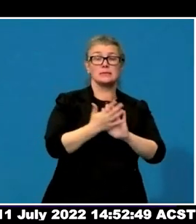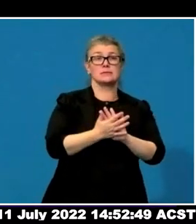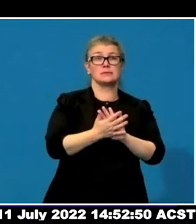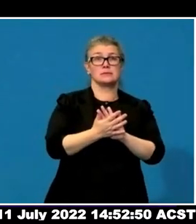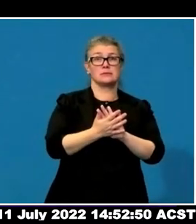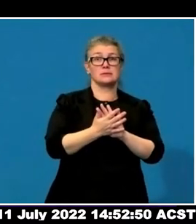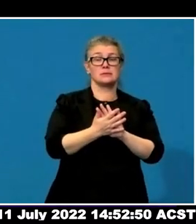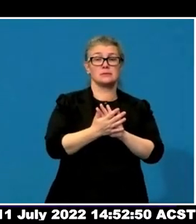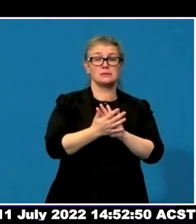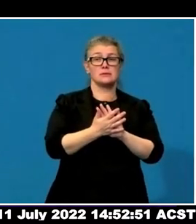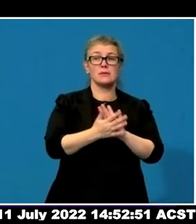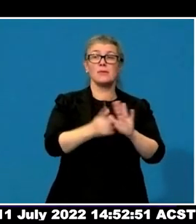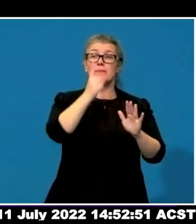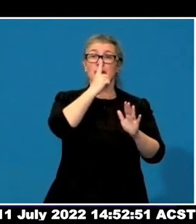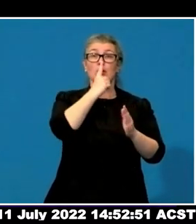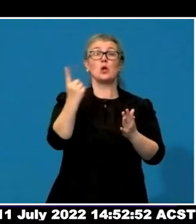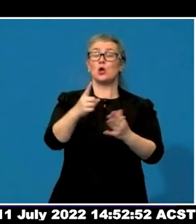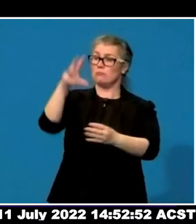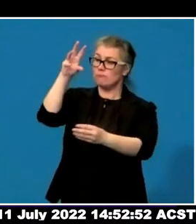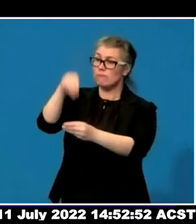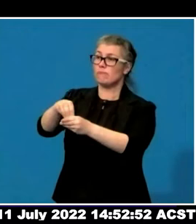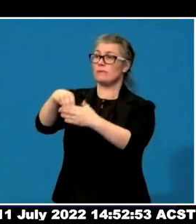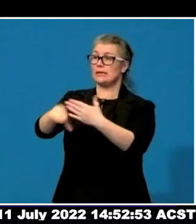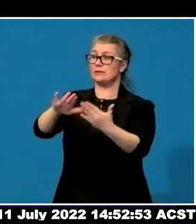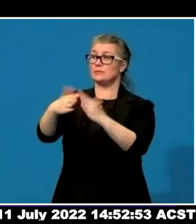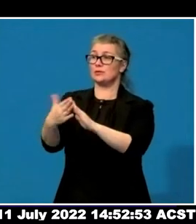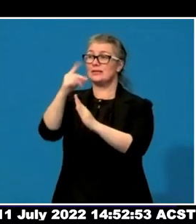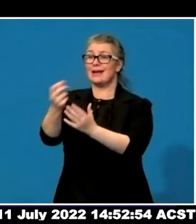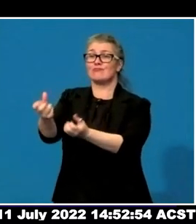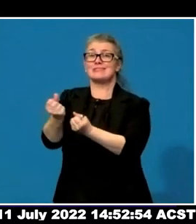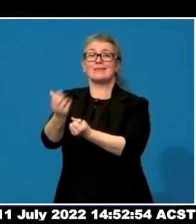within the community receive the services in the timely manner. Thank you.